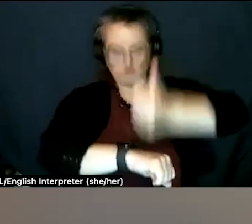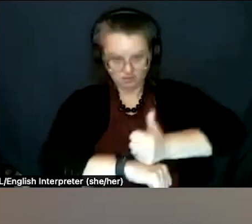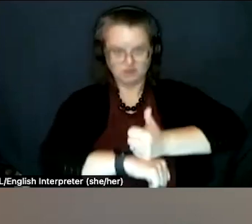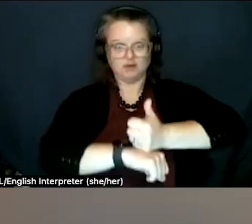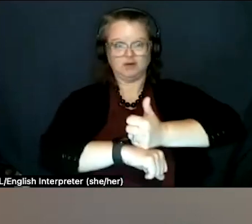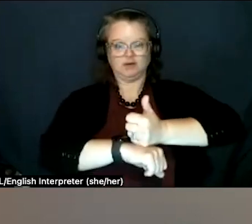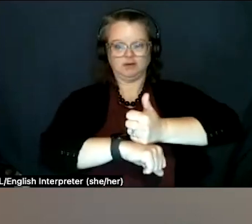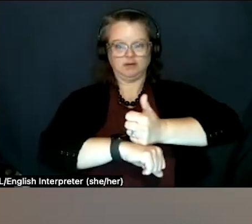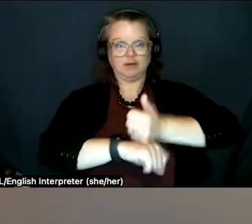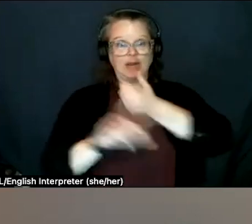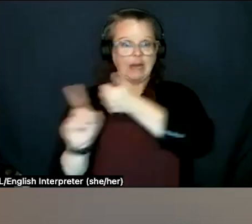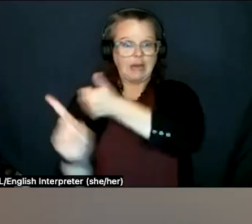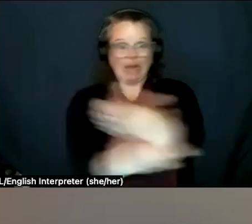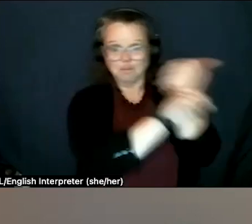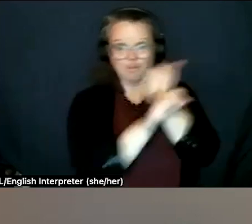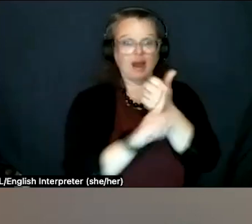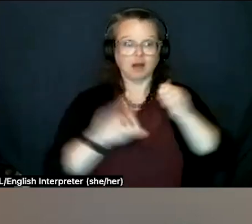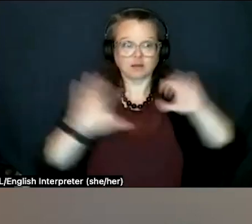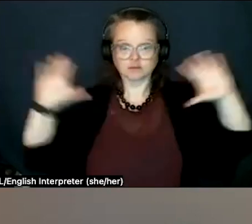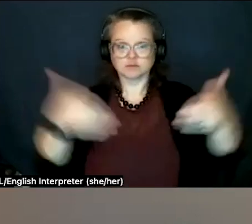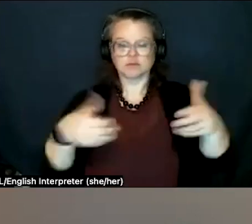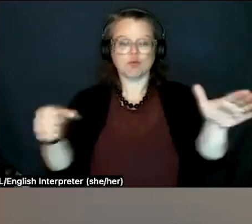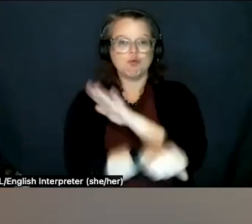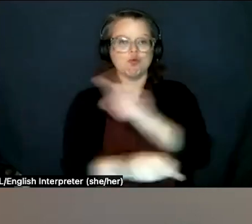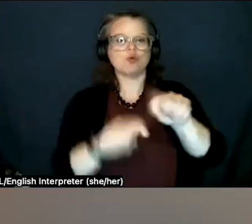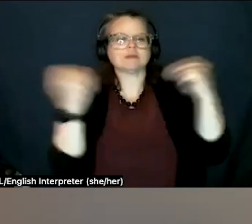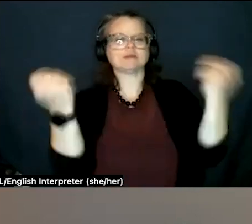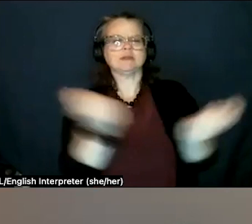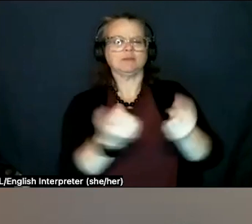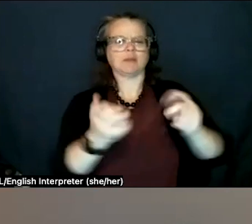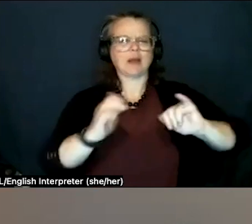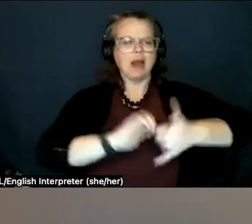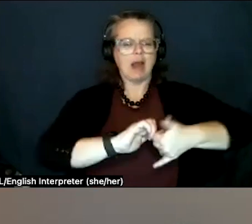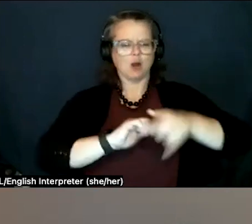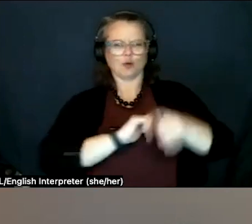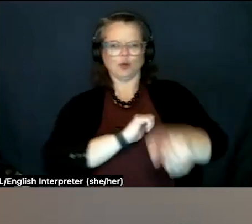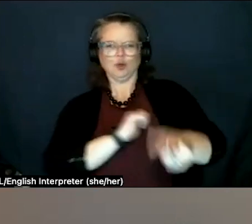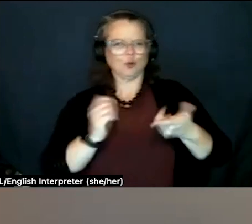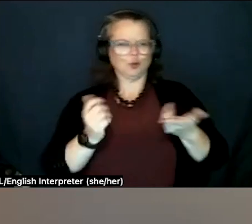get people on board? What are some of the things that you have in mind? Maybe I'll get Jason for